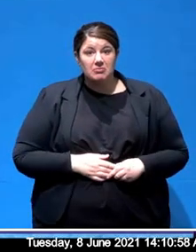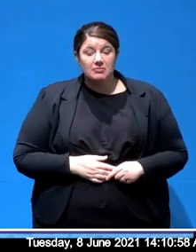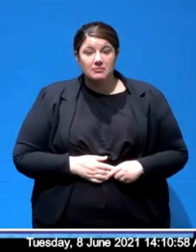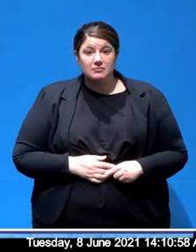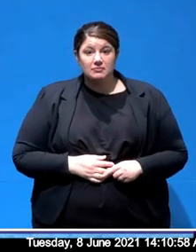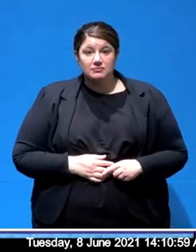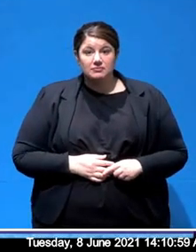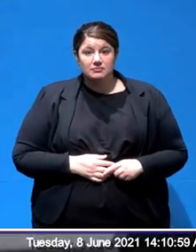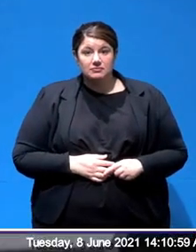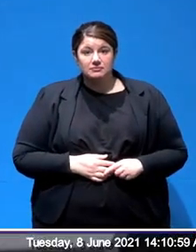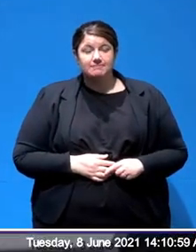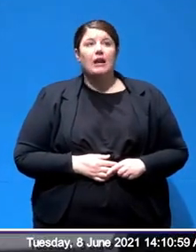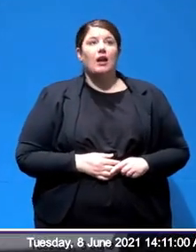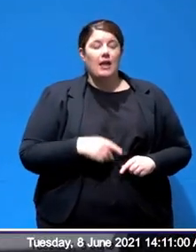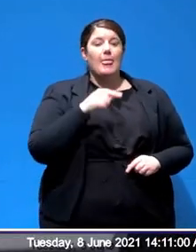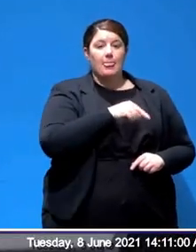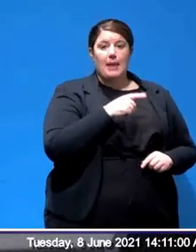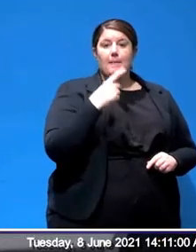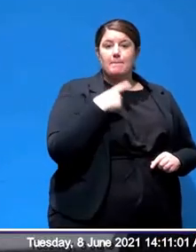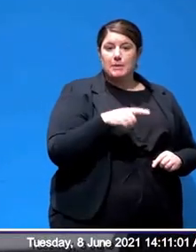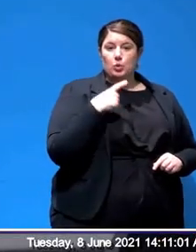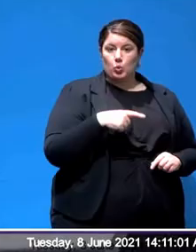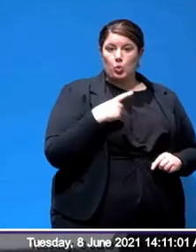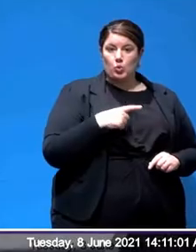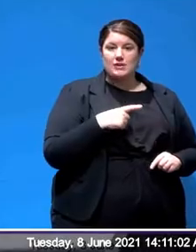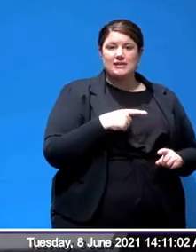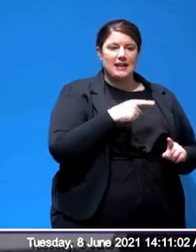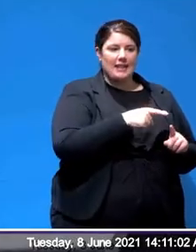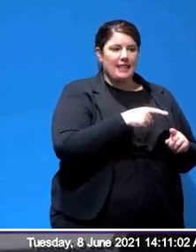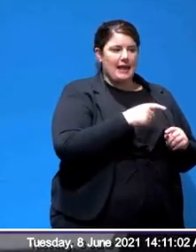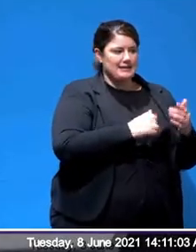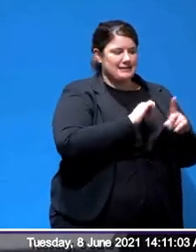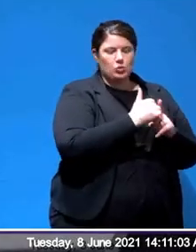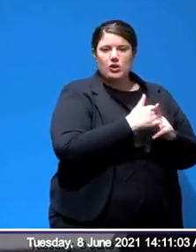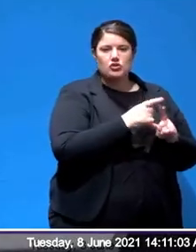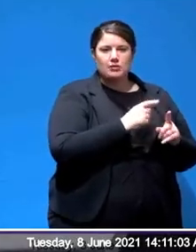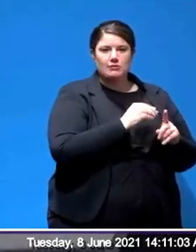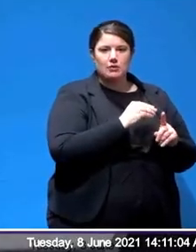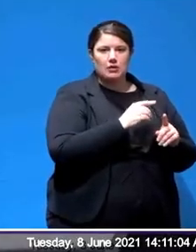That was because the incident escalated very quickly and I